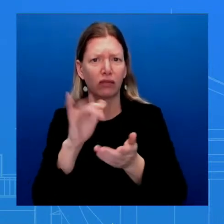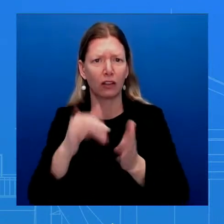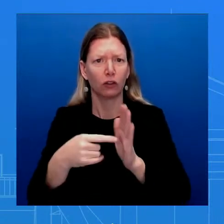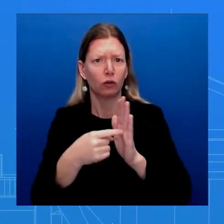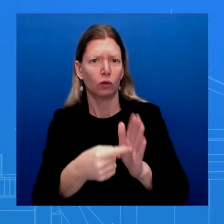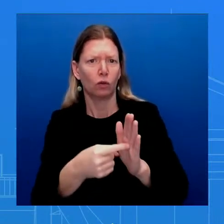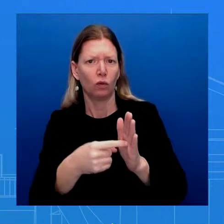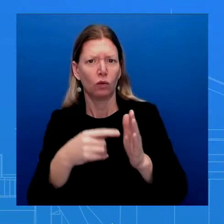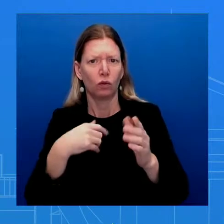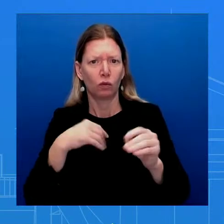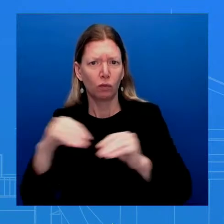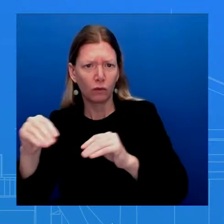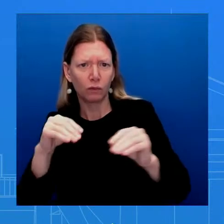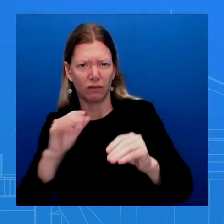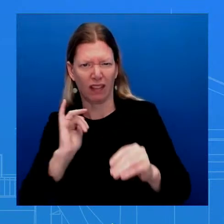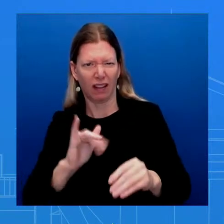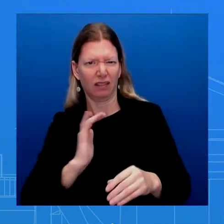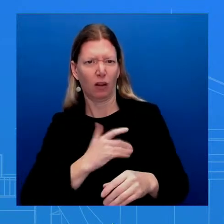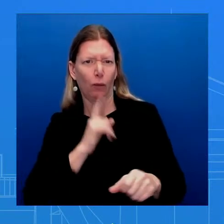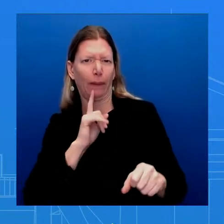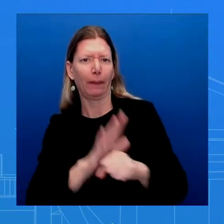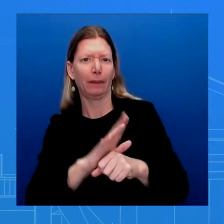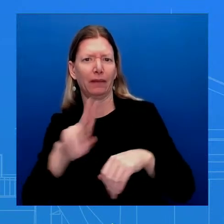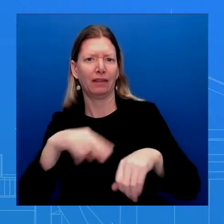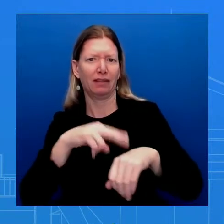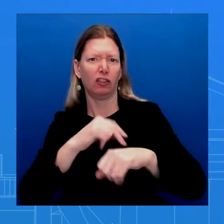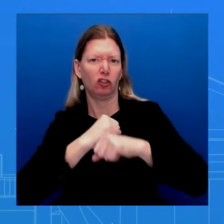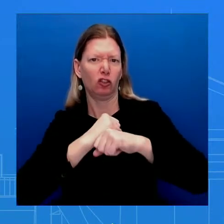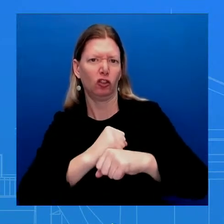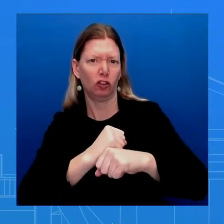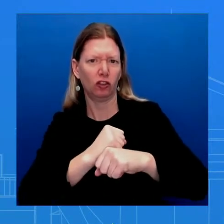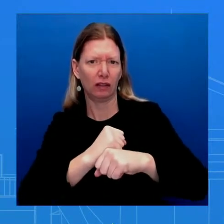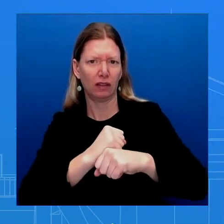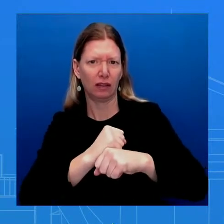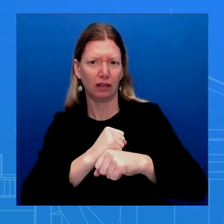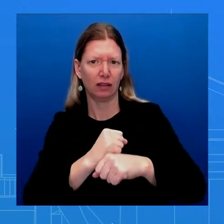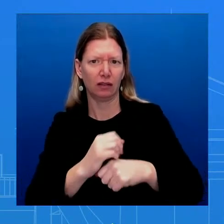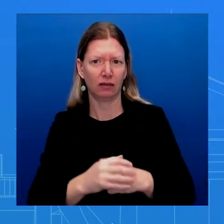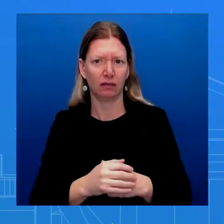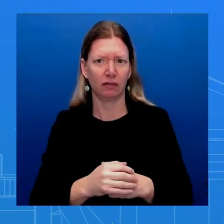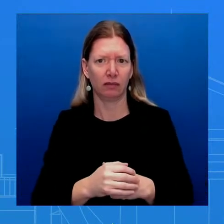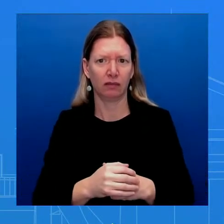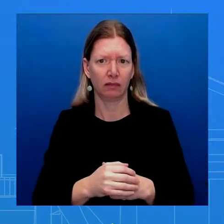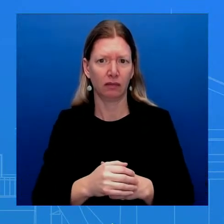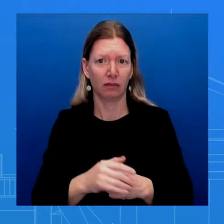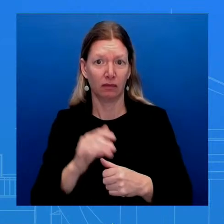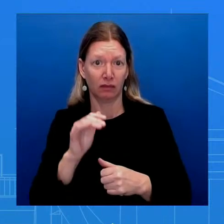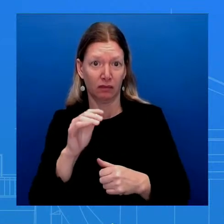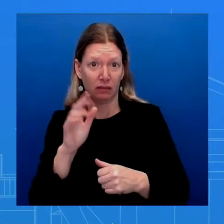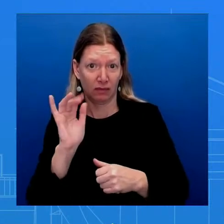Look, the message of the Ike and the message of the Ford, the message of the additional aircraft squadrons